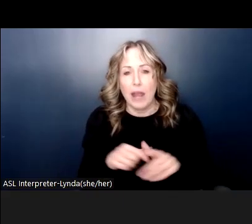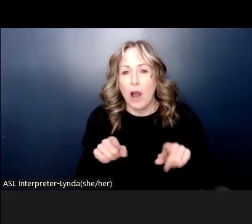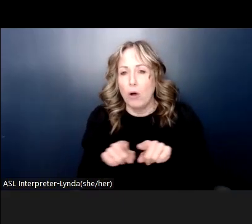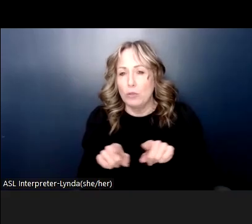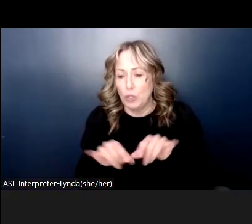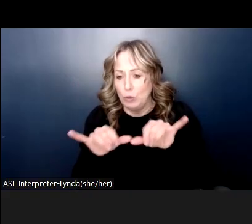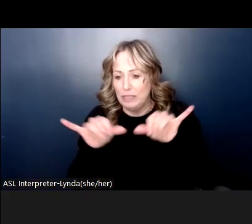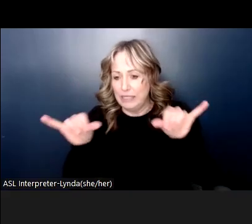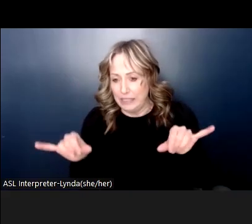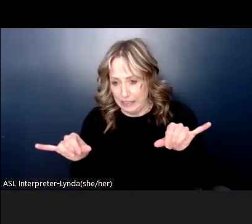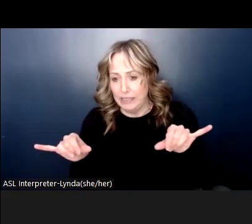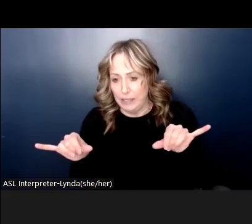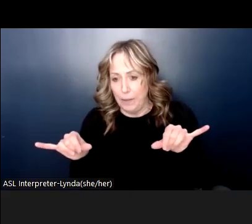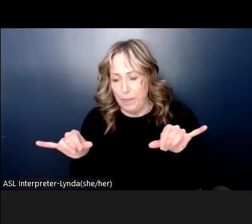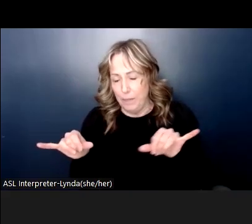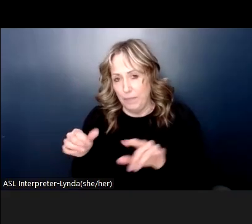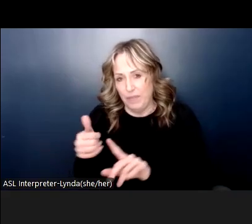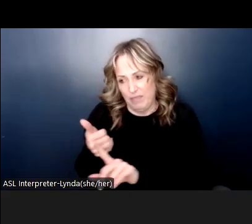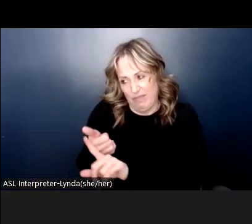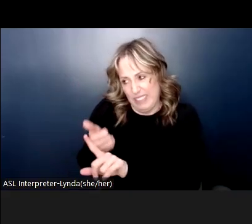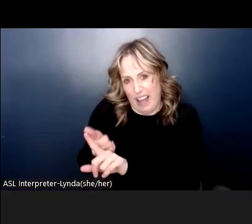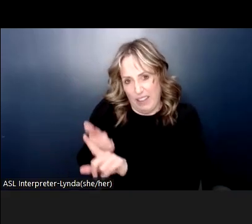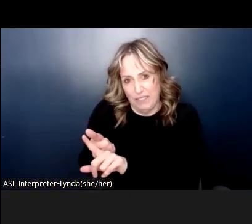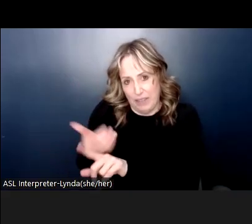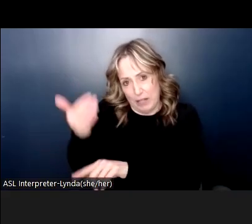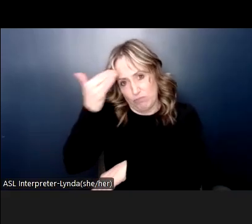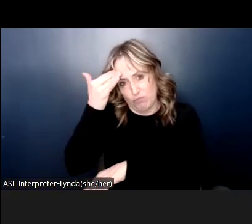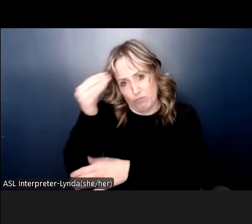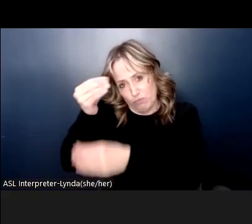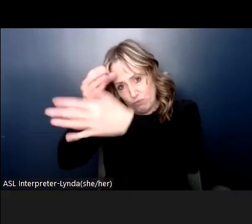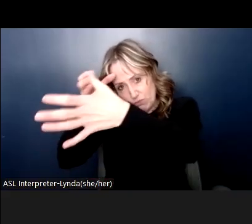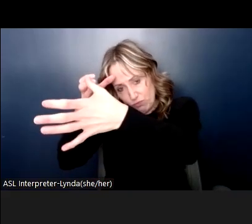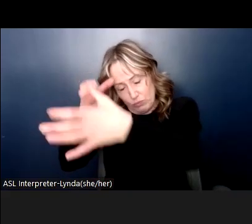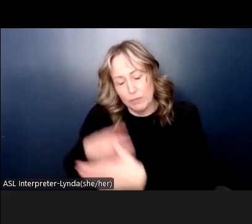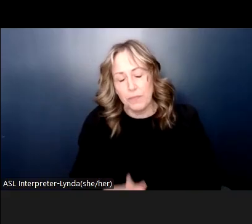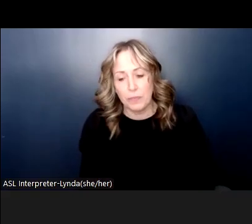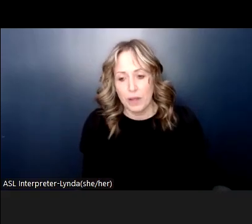mosaic the application itself. And so again, it's that program folks